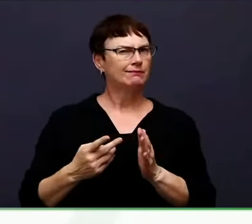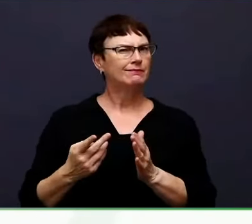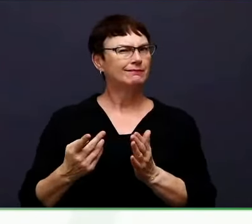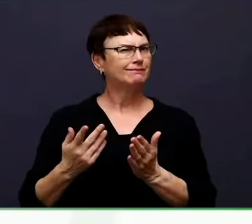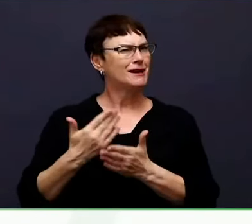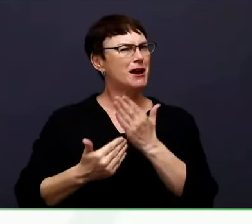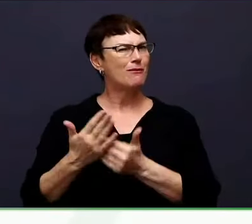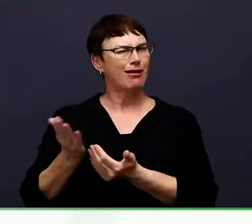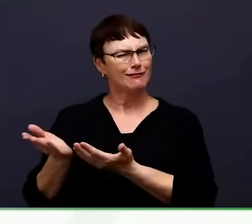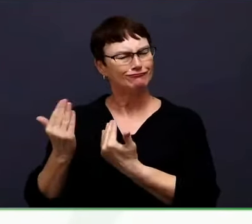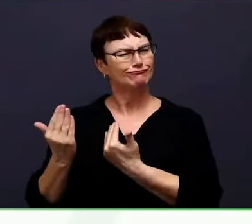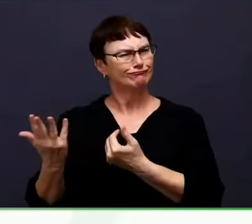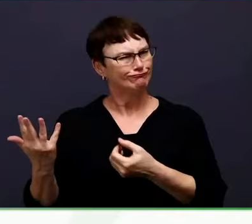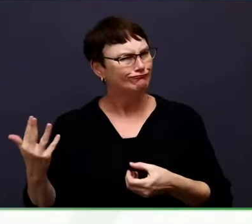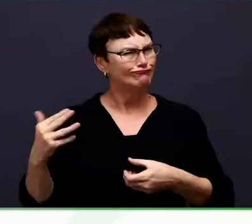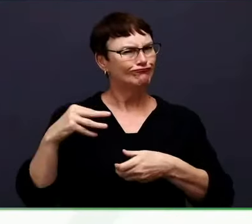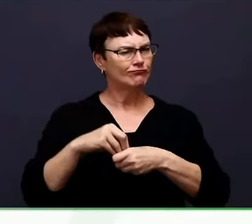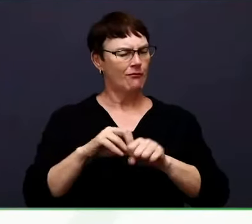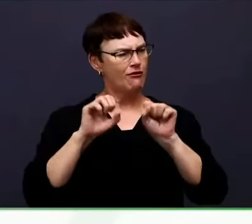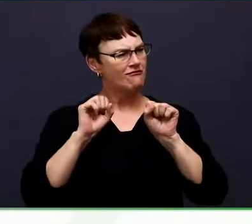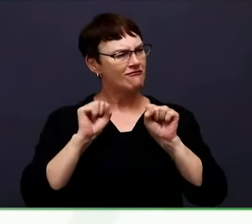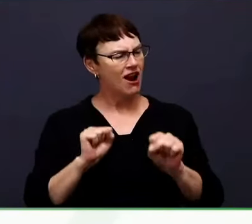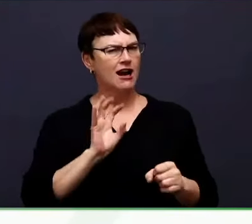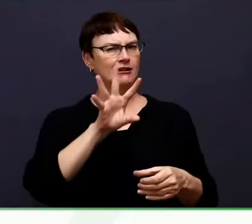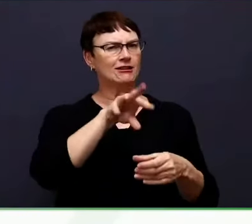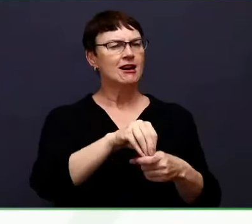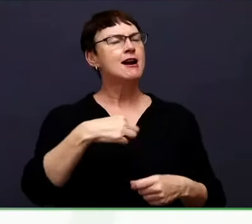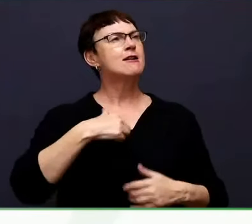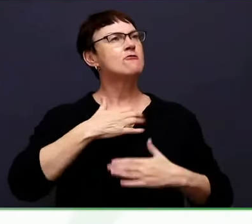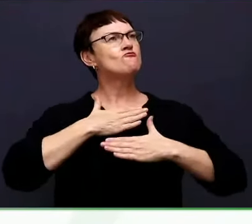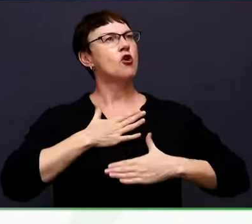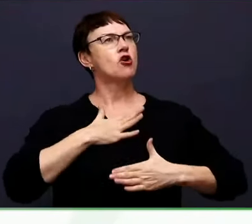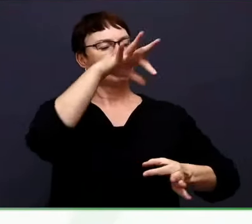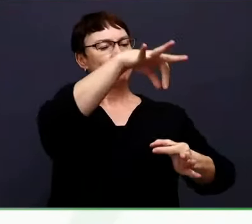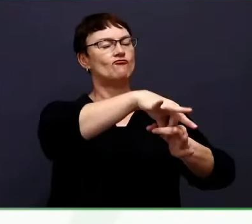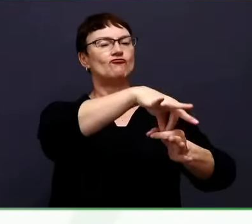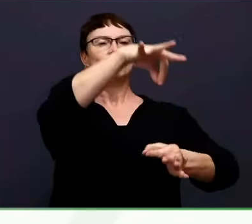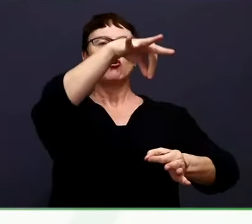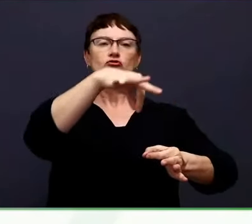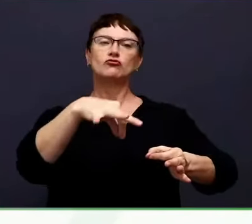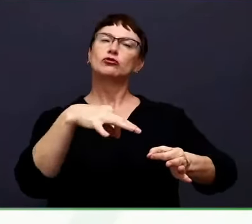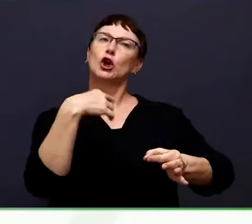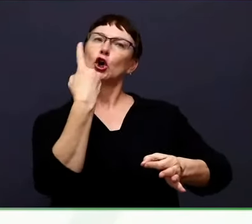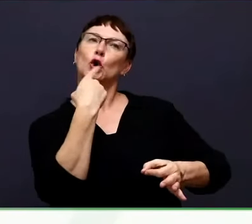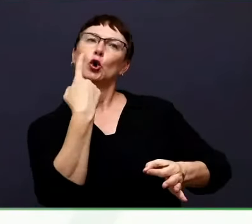awareness of the organisations where we work with to order to make